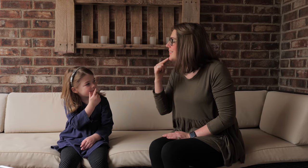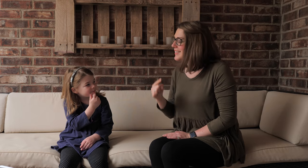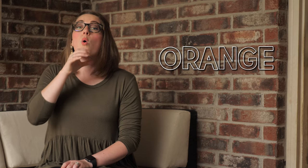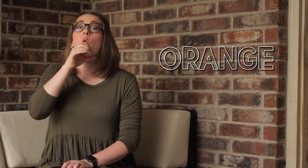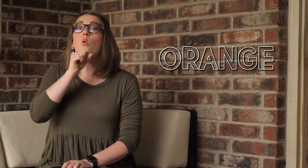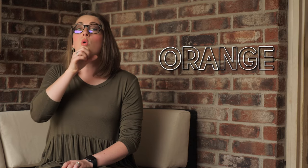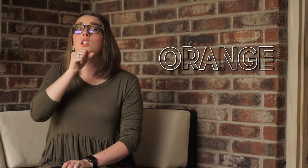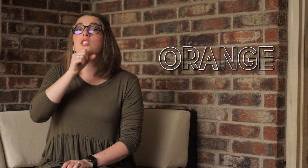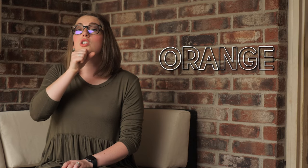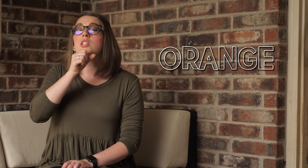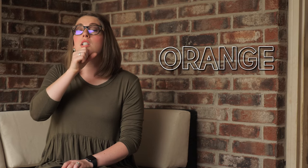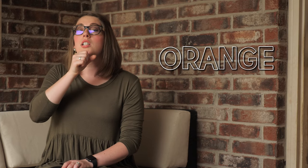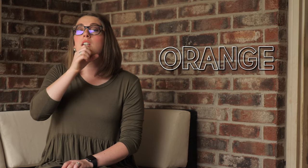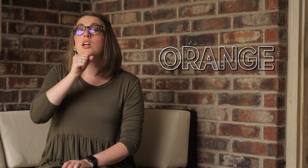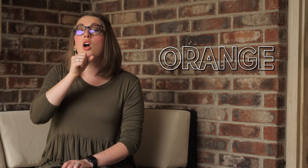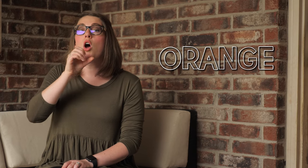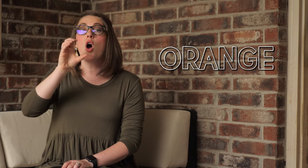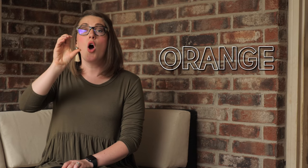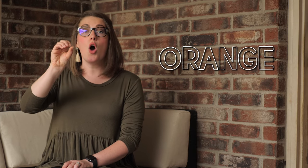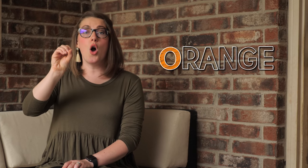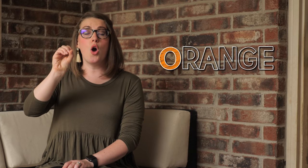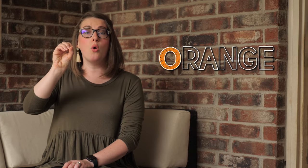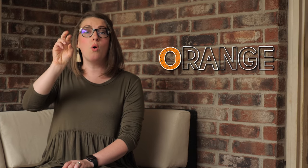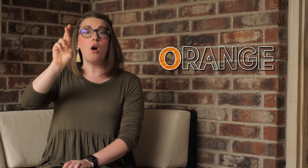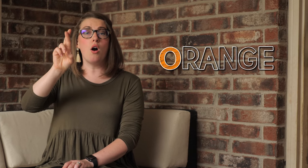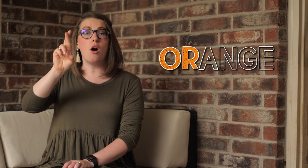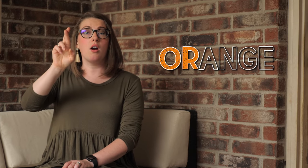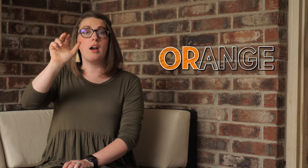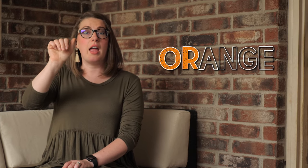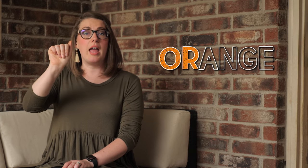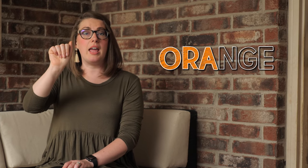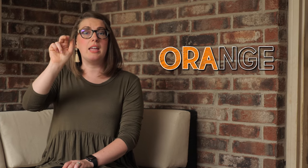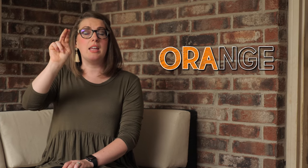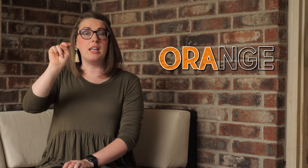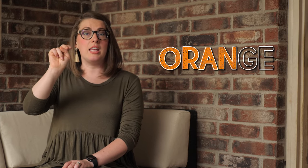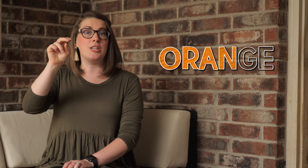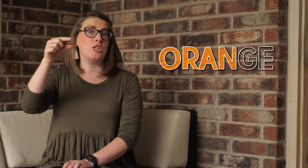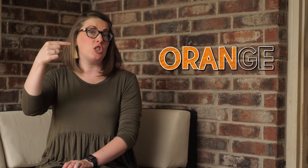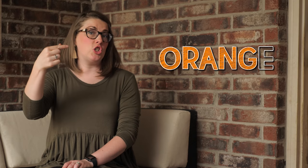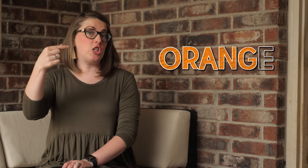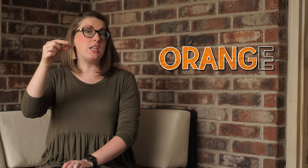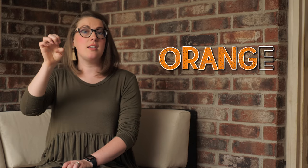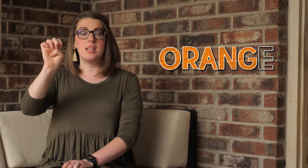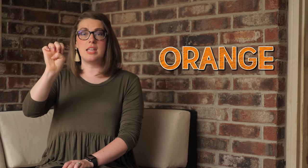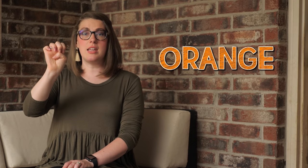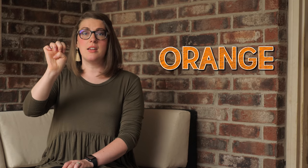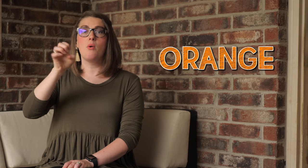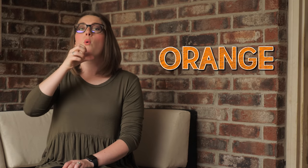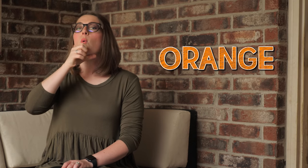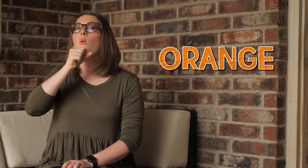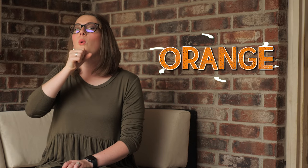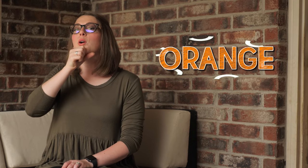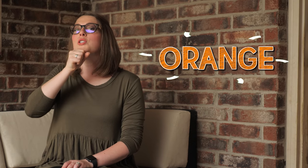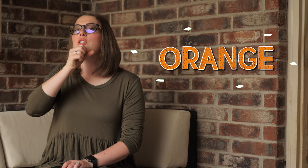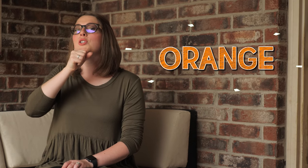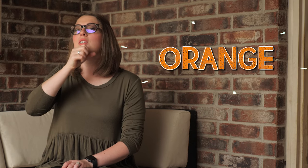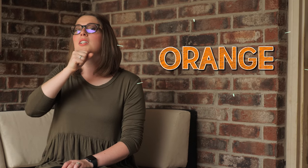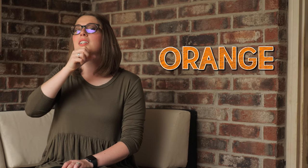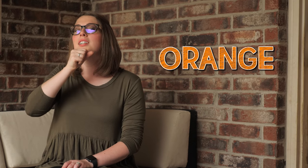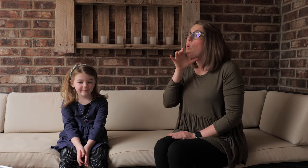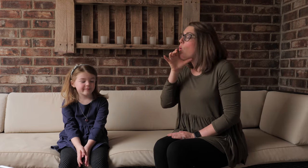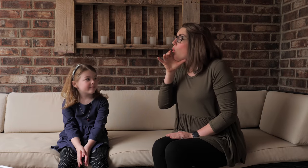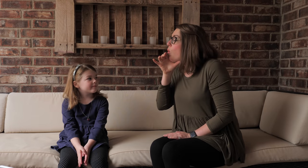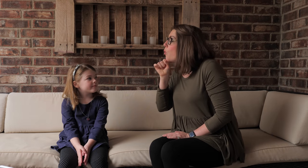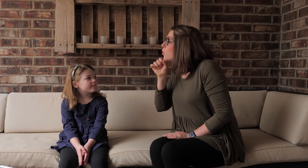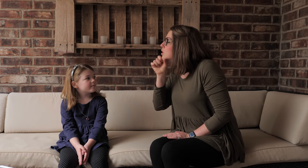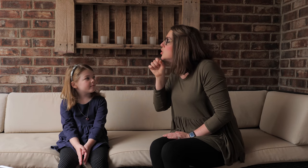Orange O R A N G E